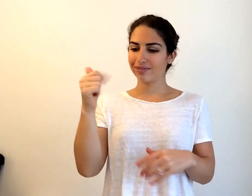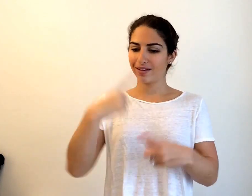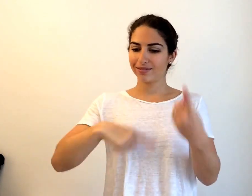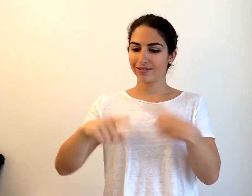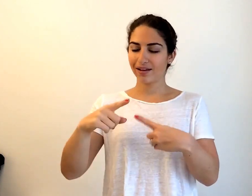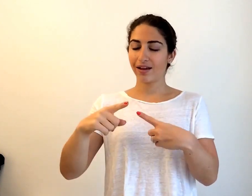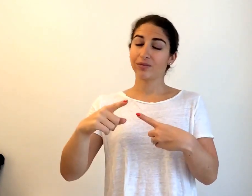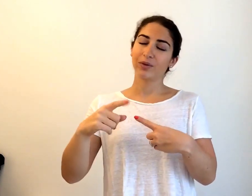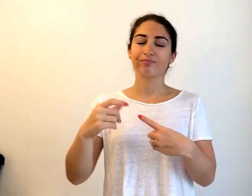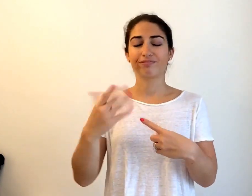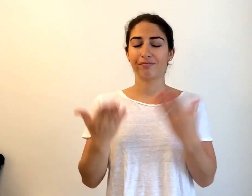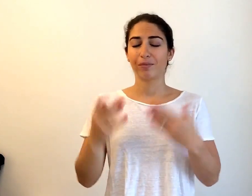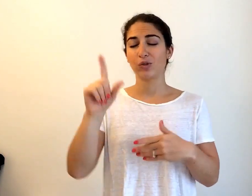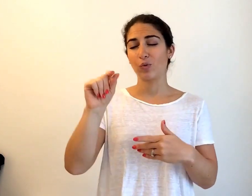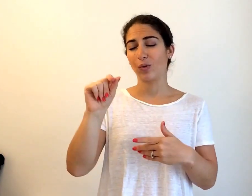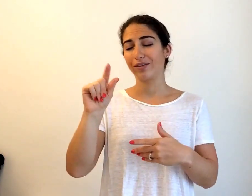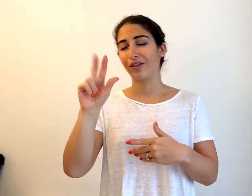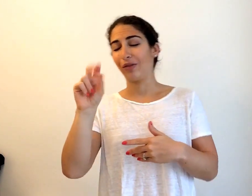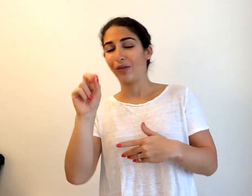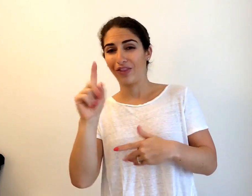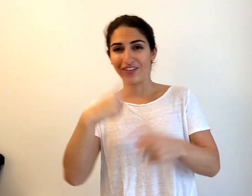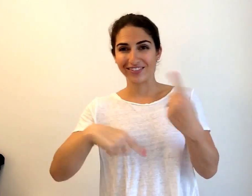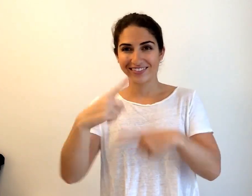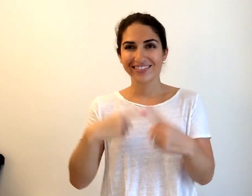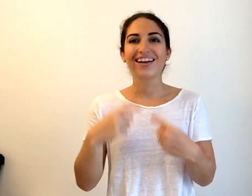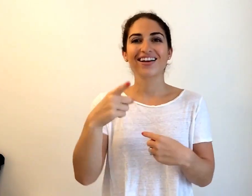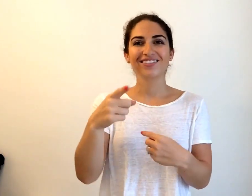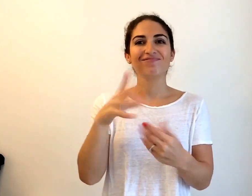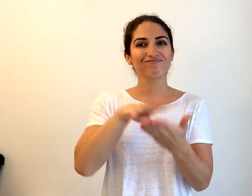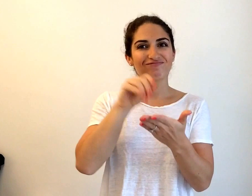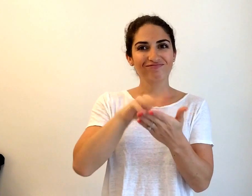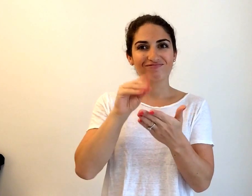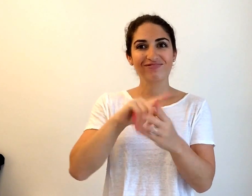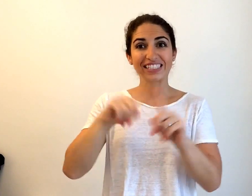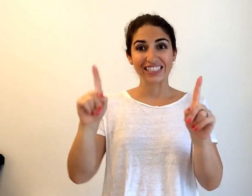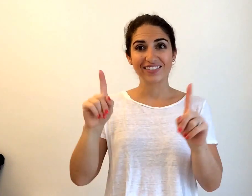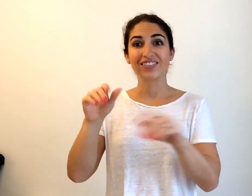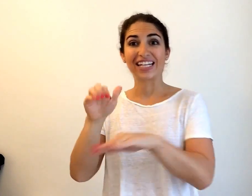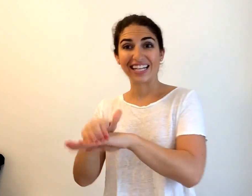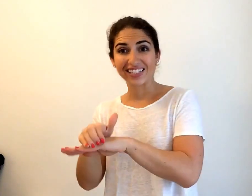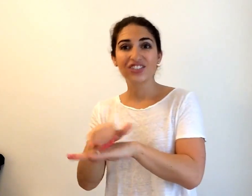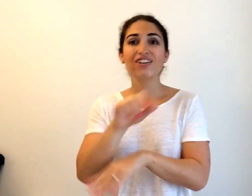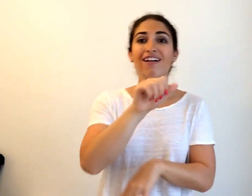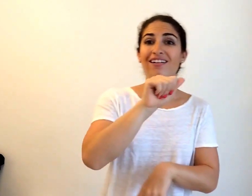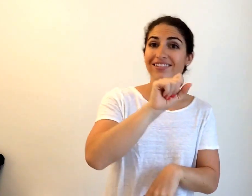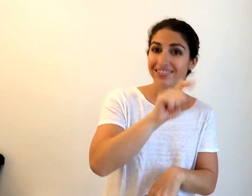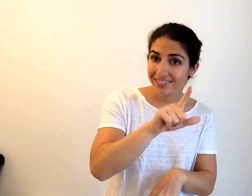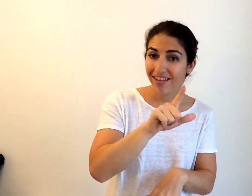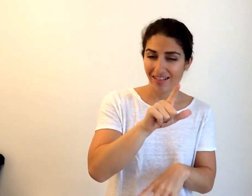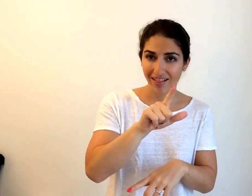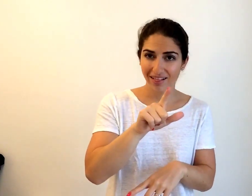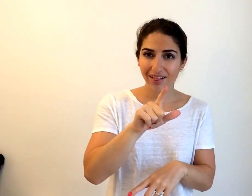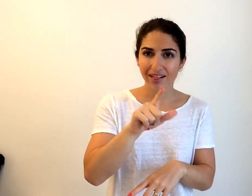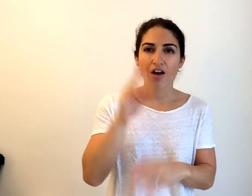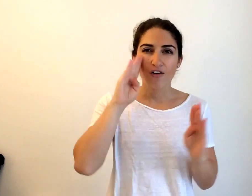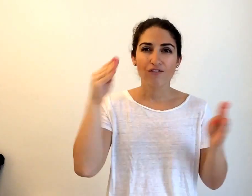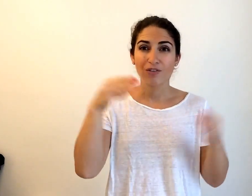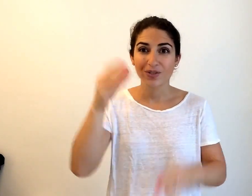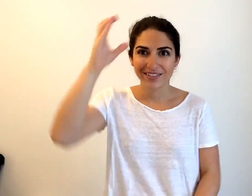I hope that those 10 signs, well really probably 20 or 30 signs! that you learned for the different English -- the difference between English